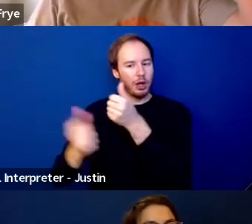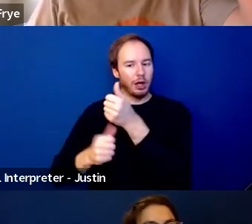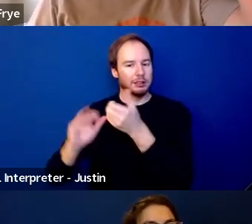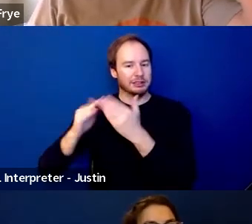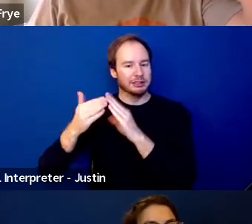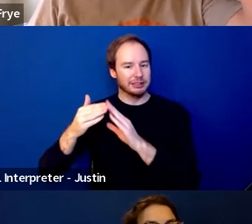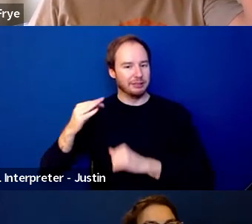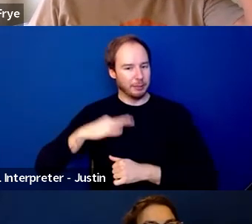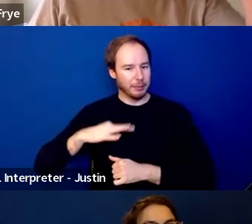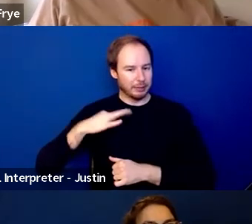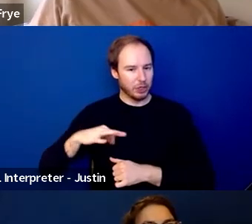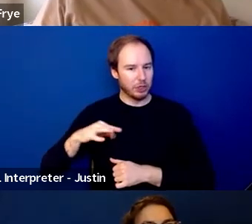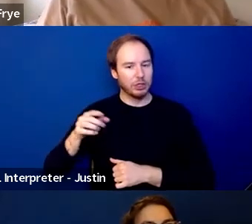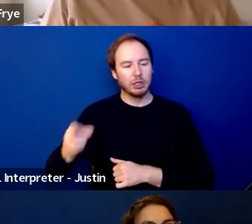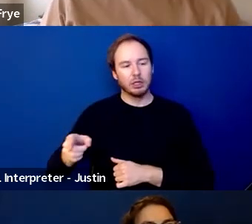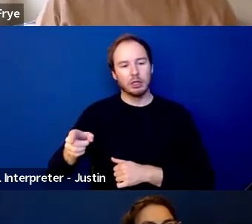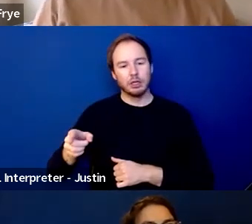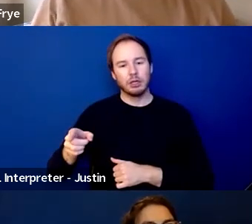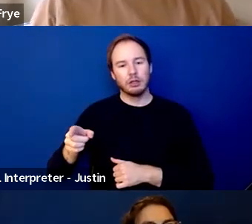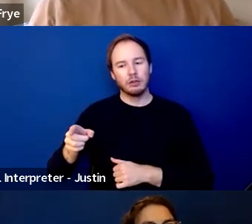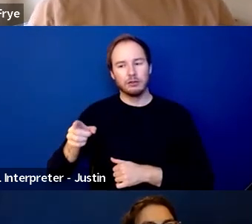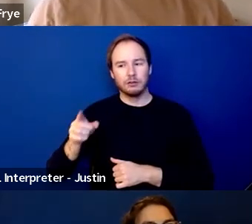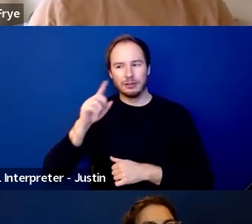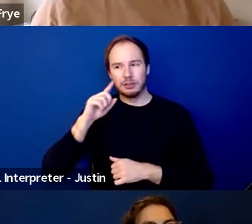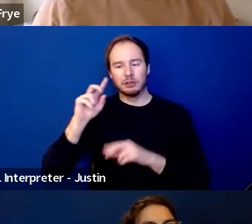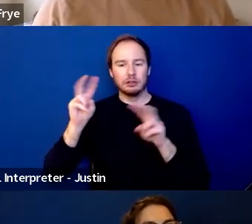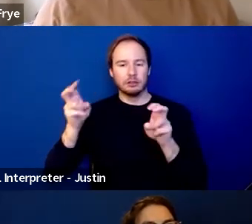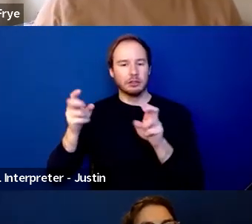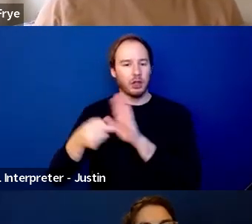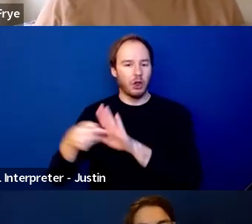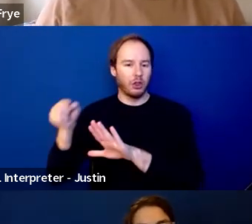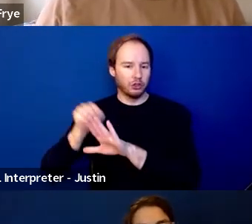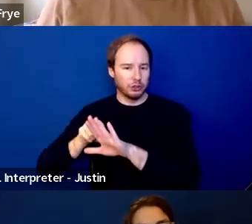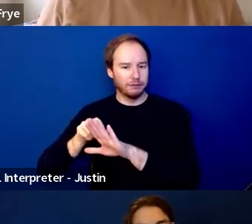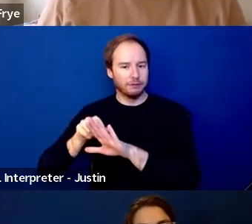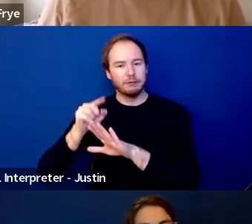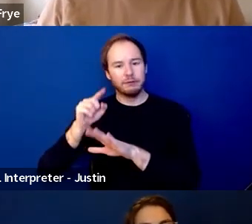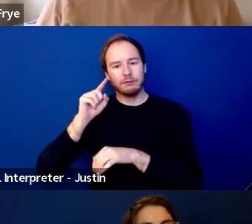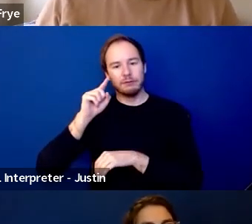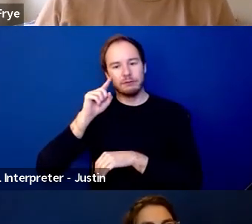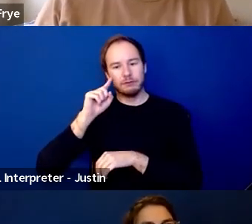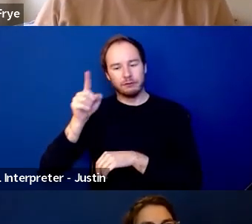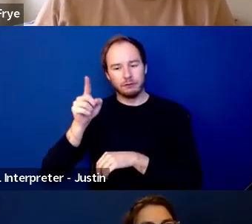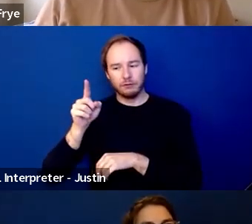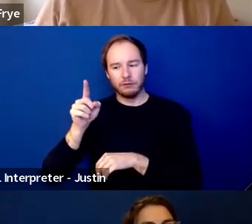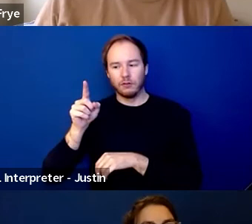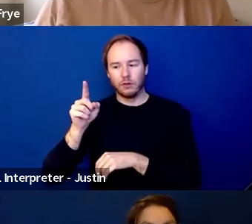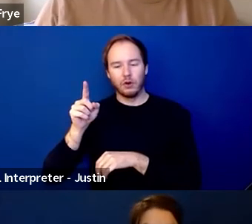as an alternative to policing issues related to homelessness.